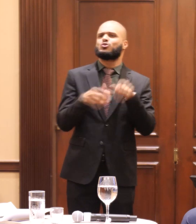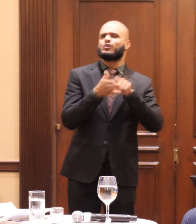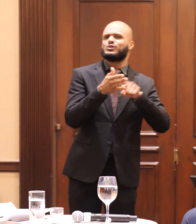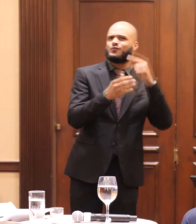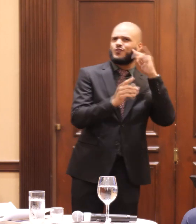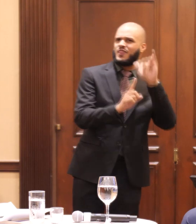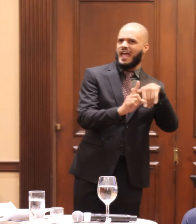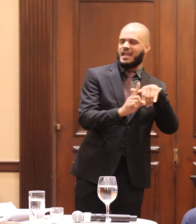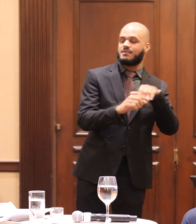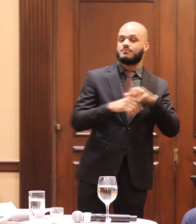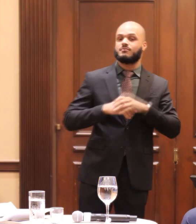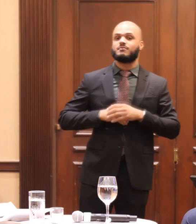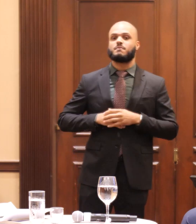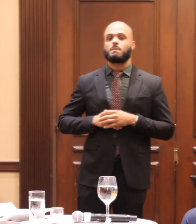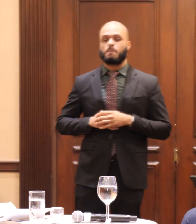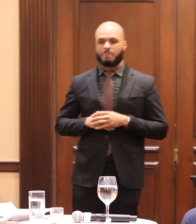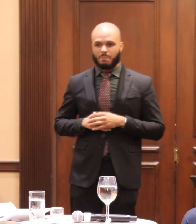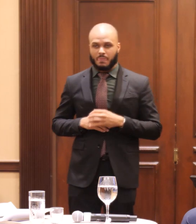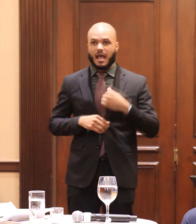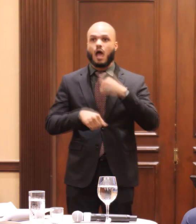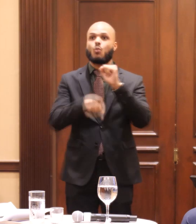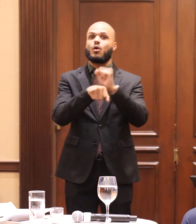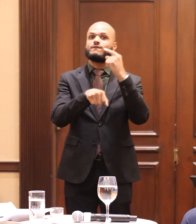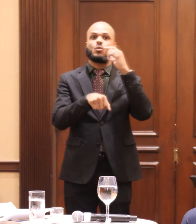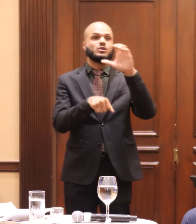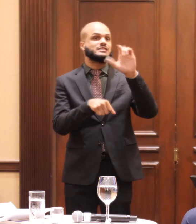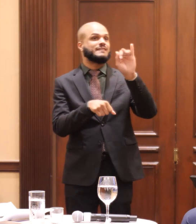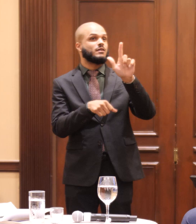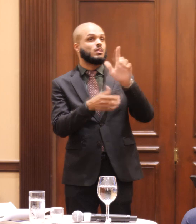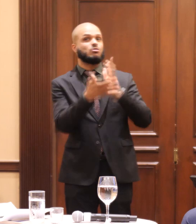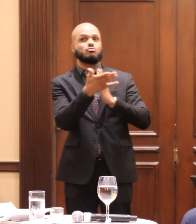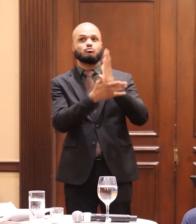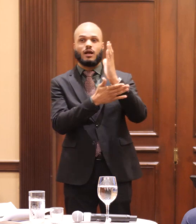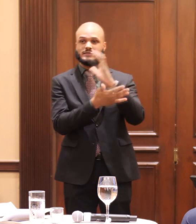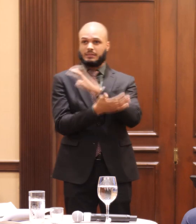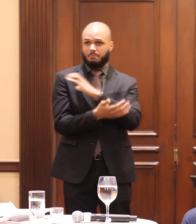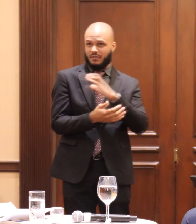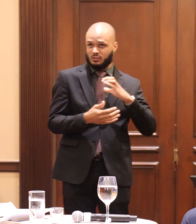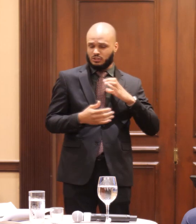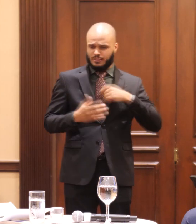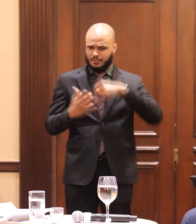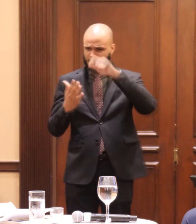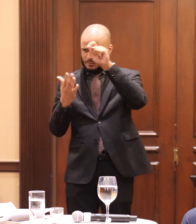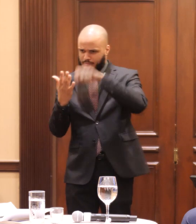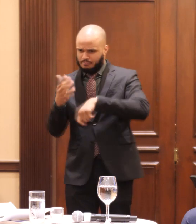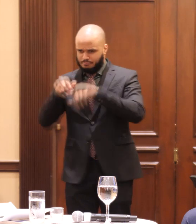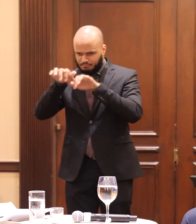the Civil Rights Commission and put together this report. I had to do a lot of research for